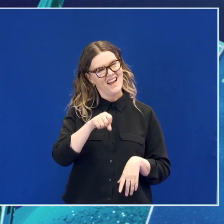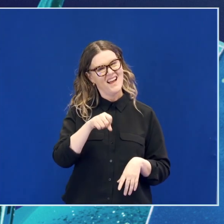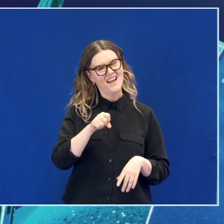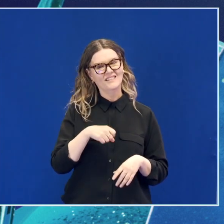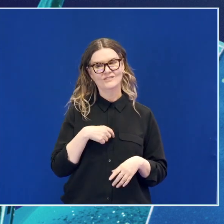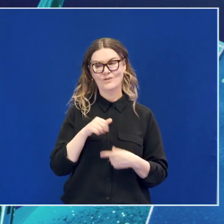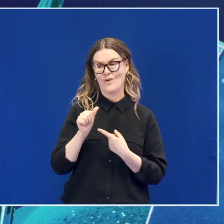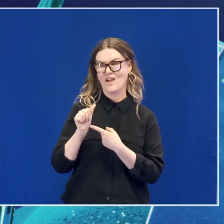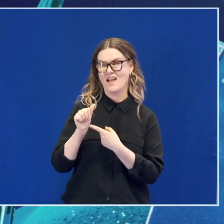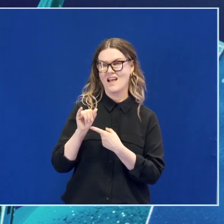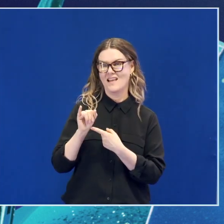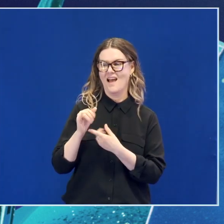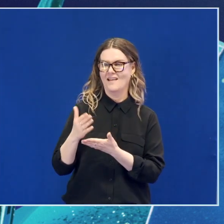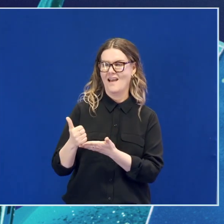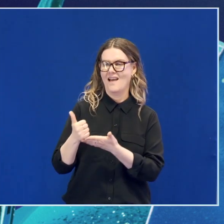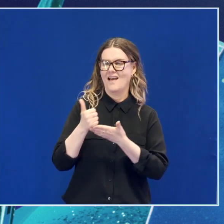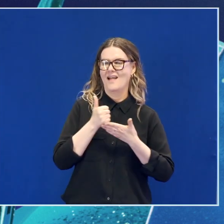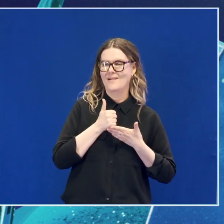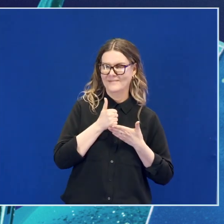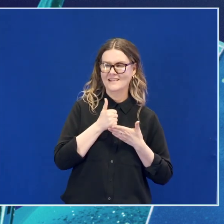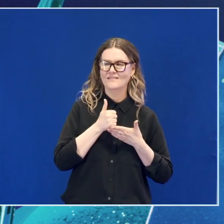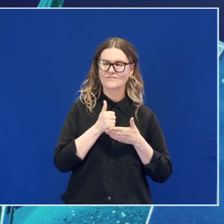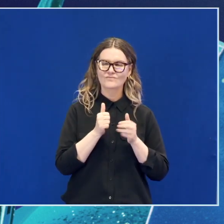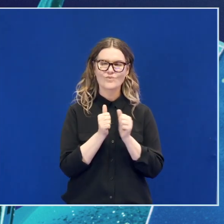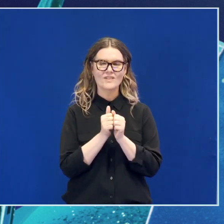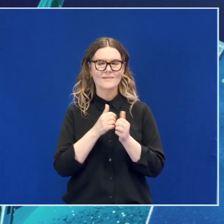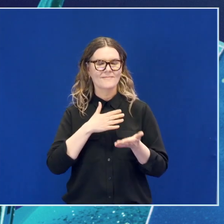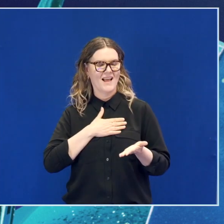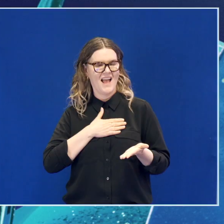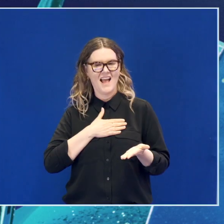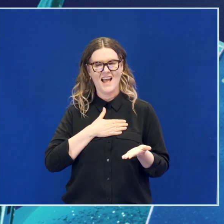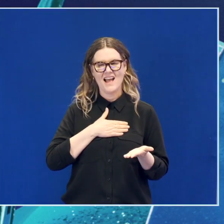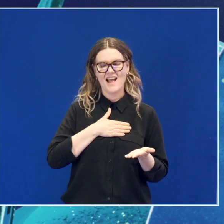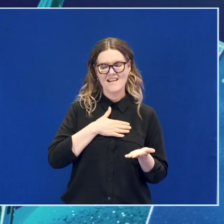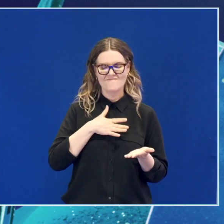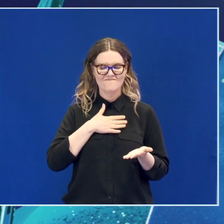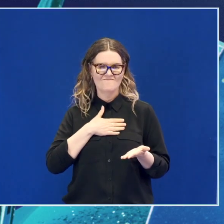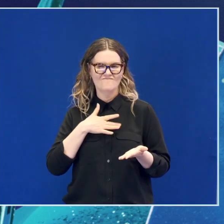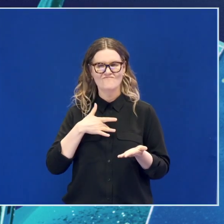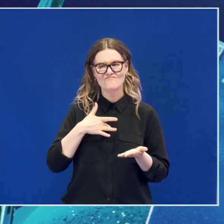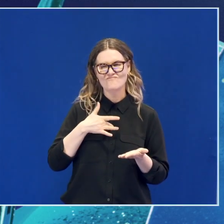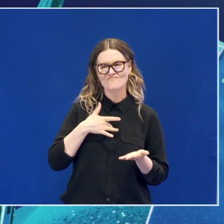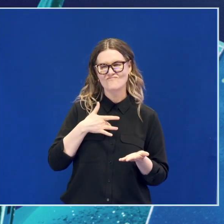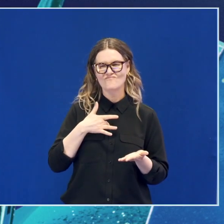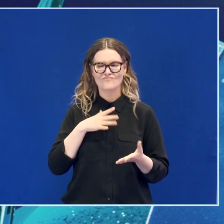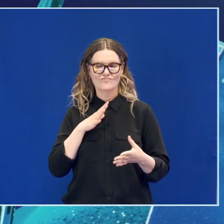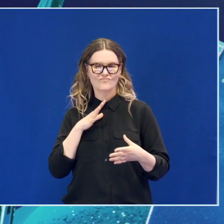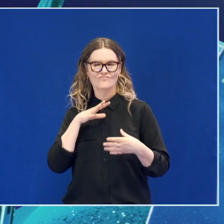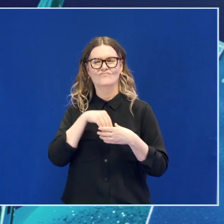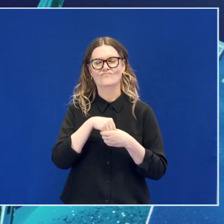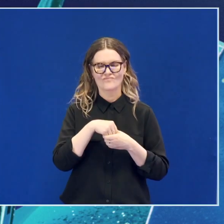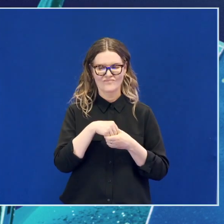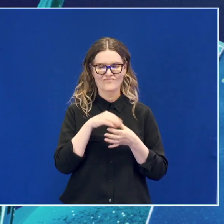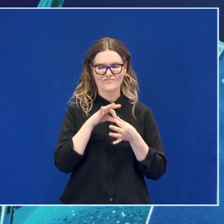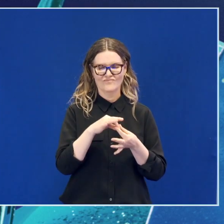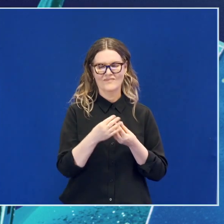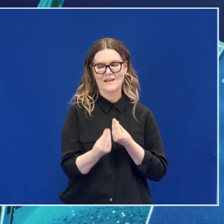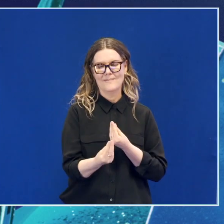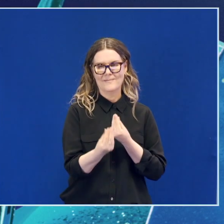or putting a presentation together, the ability to say, I'm sending this email to an executive.